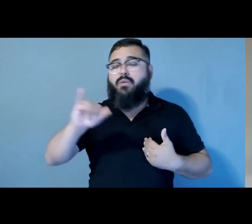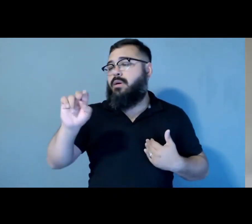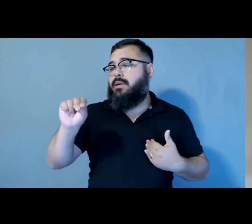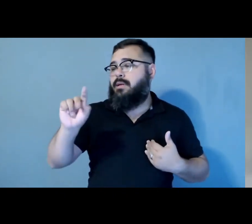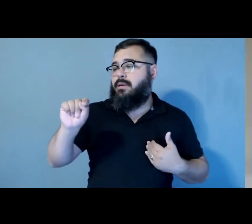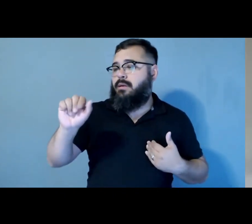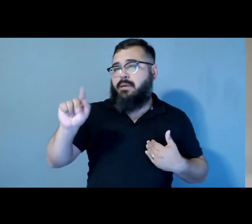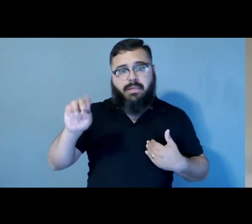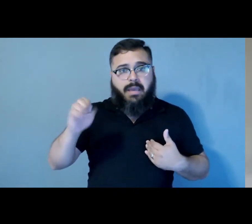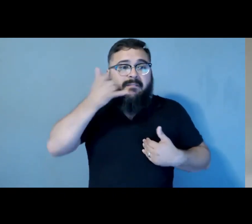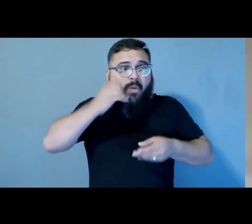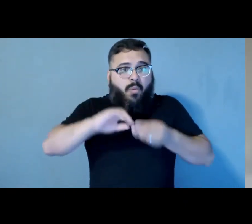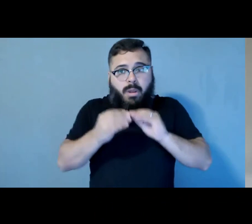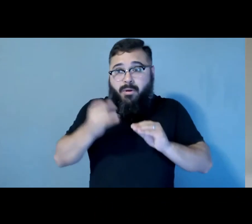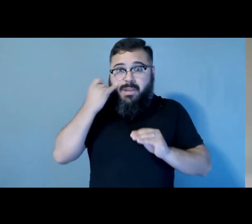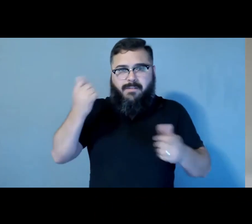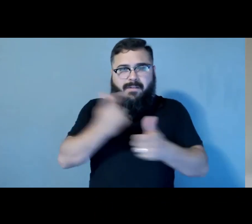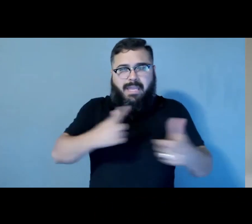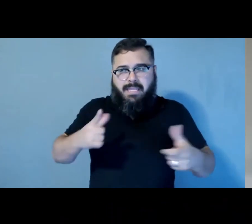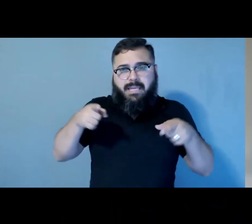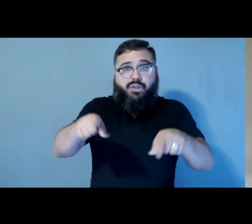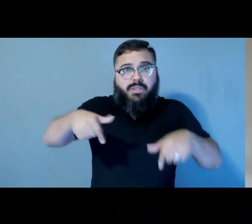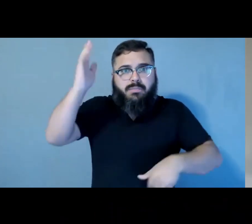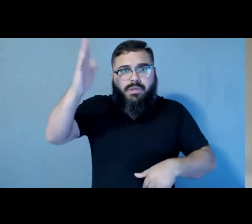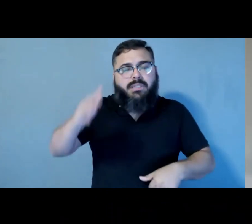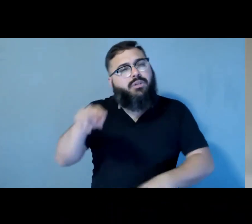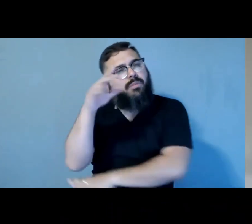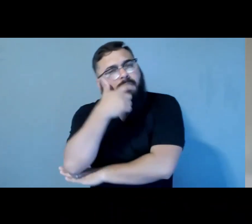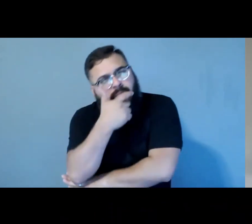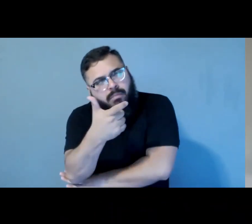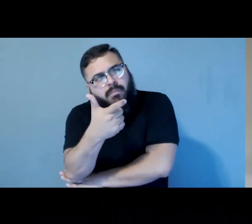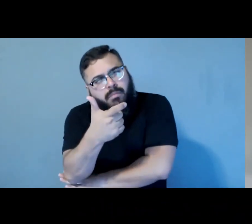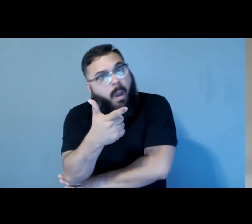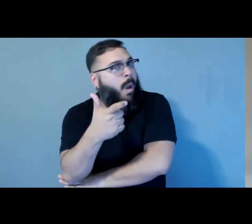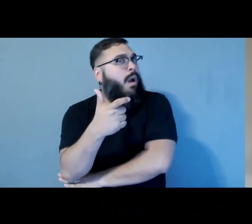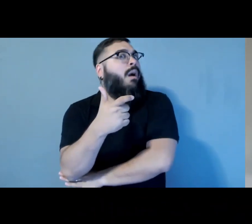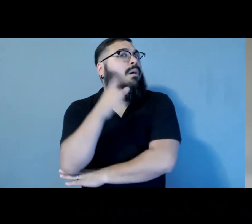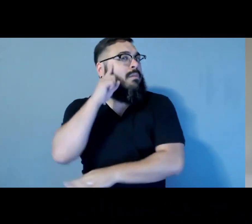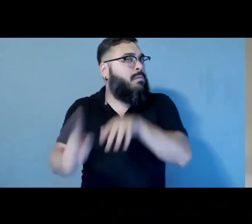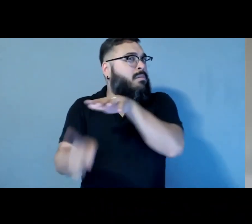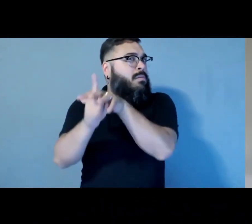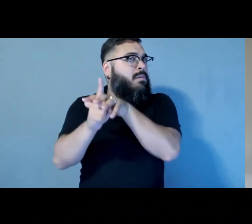if anything in this presentation kinda raised your thoughts about whether or not there was an ADA violation.